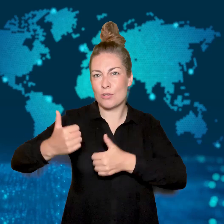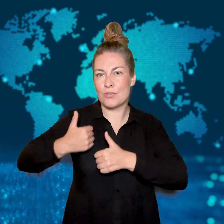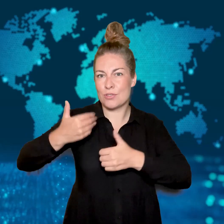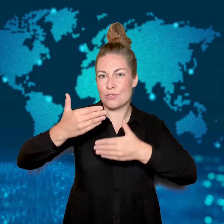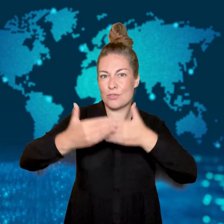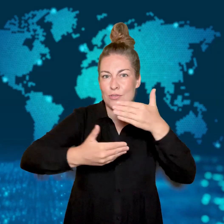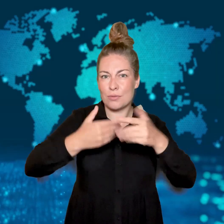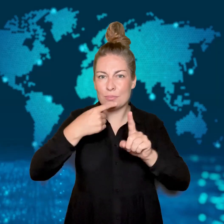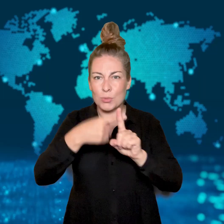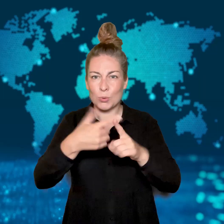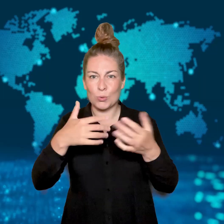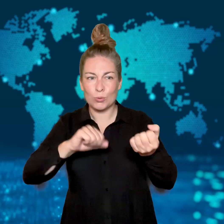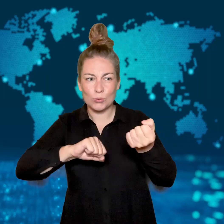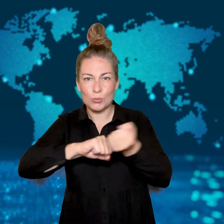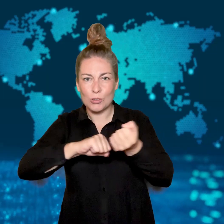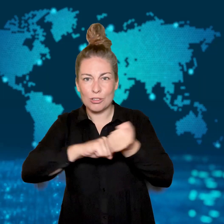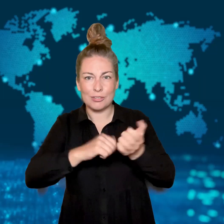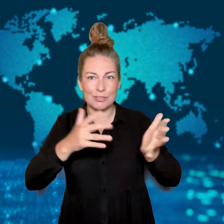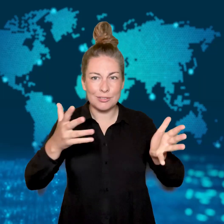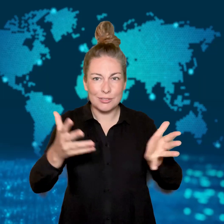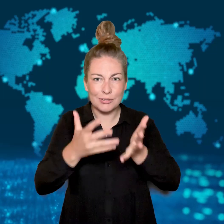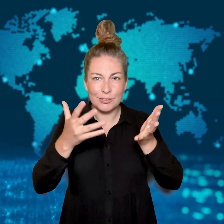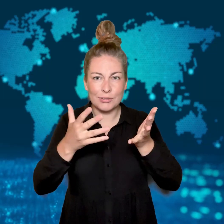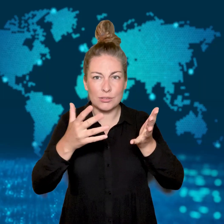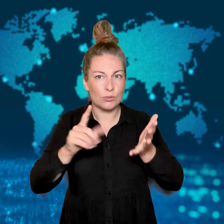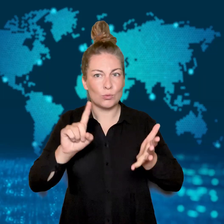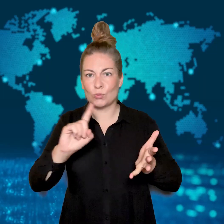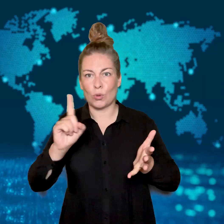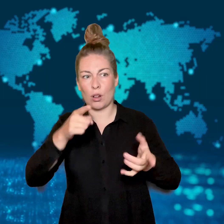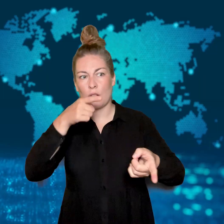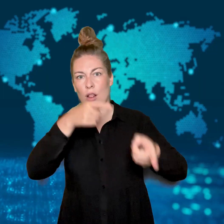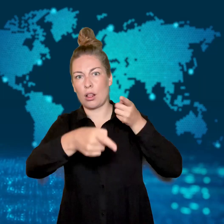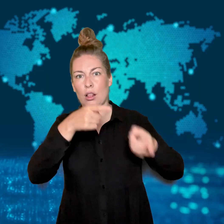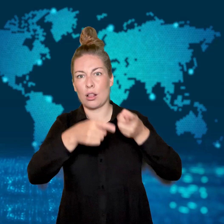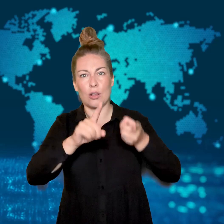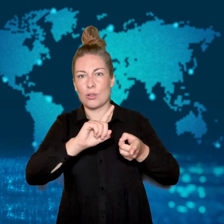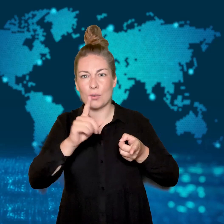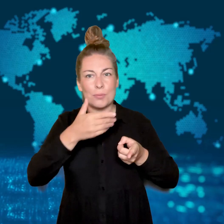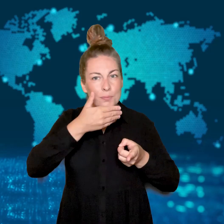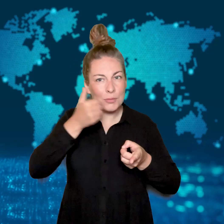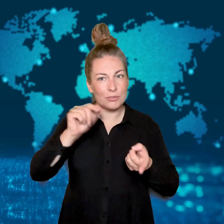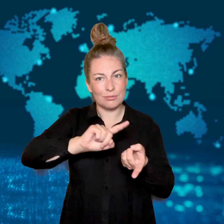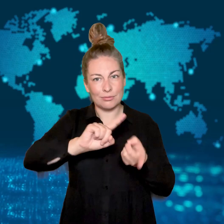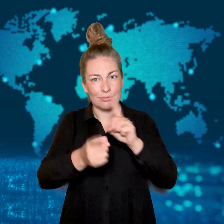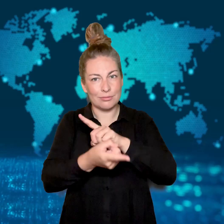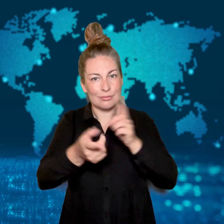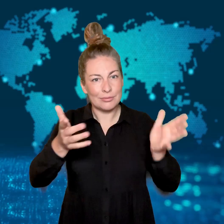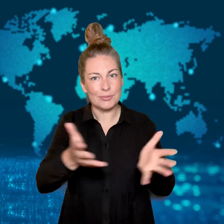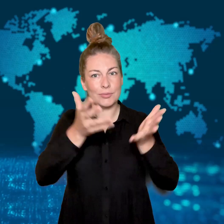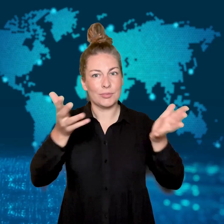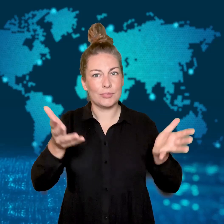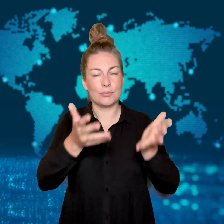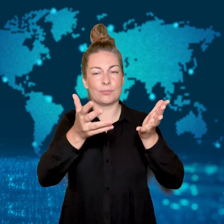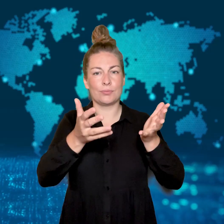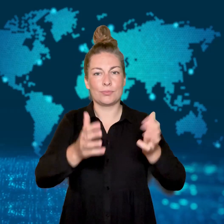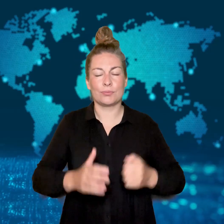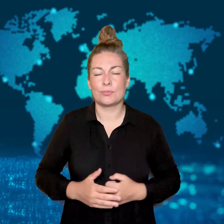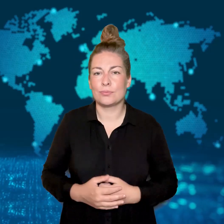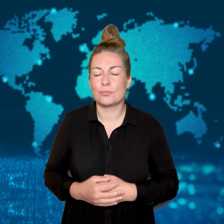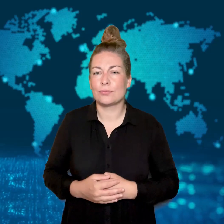consider the forces that are fighting